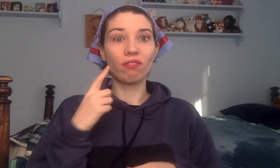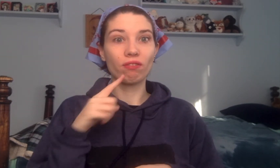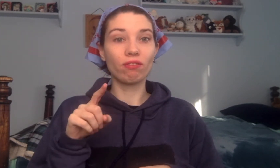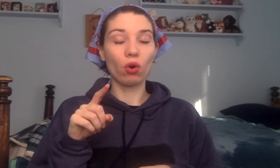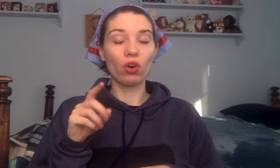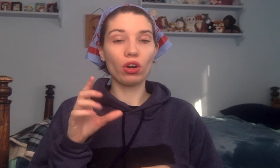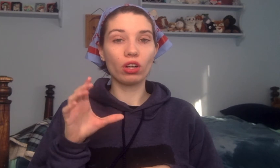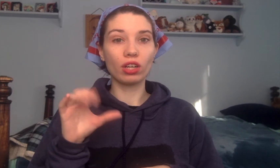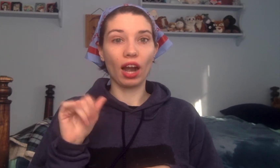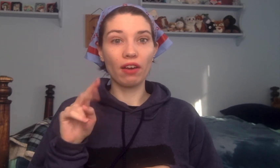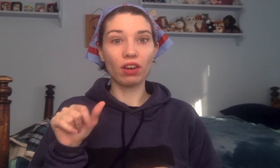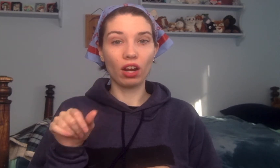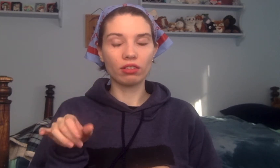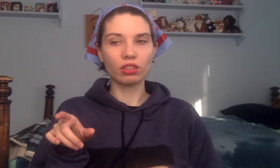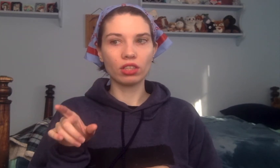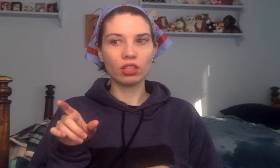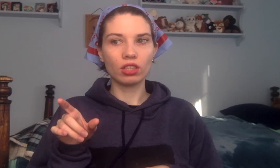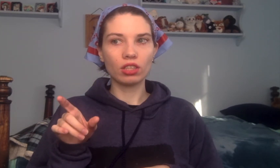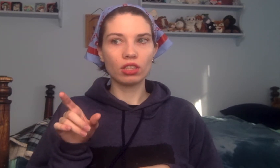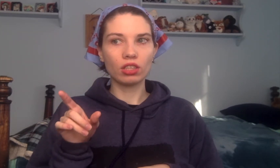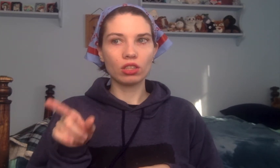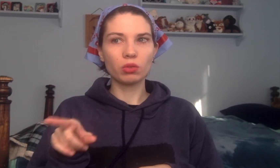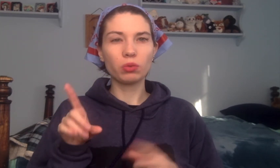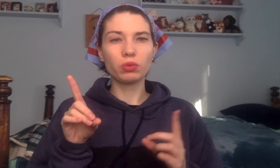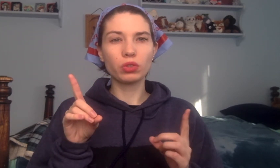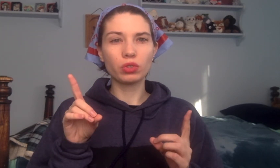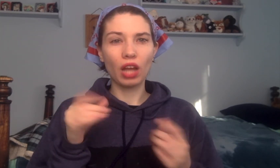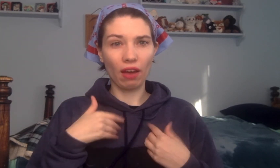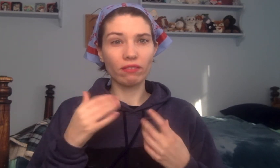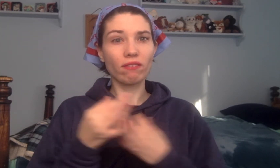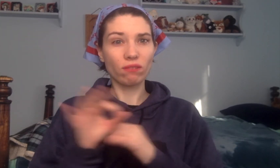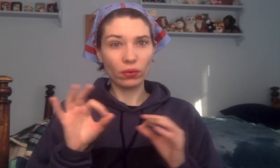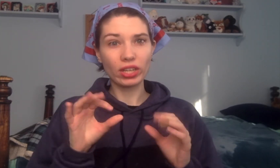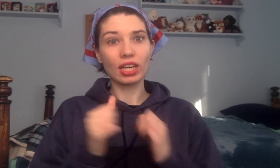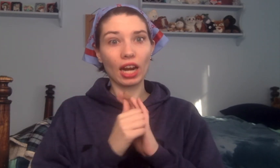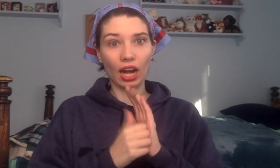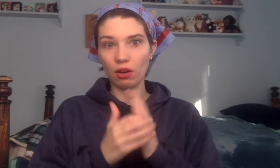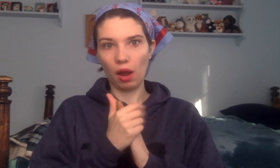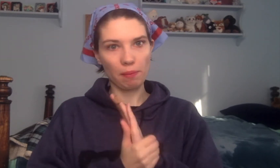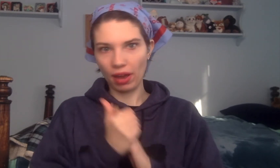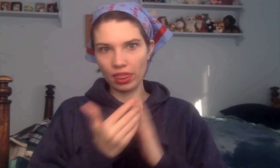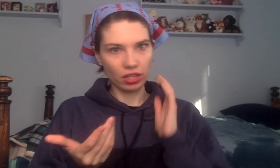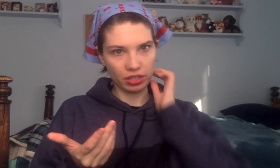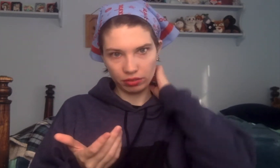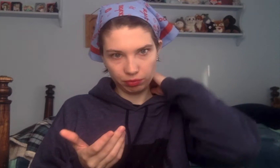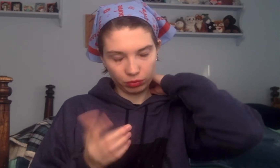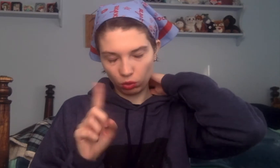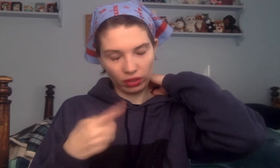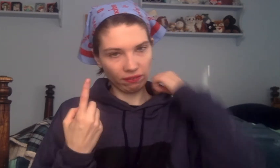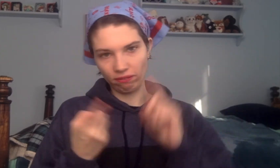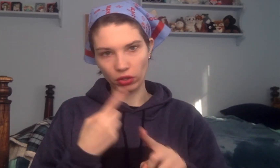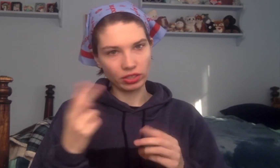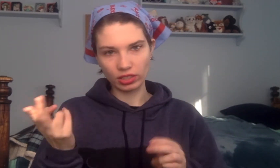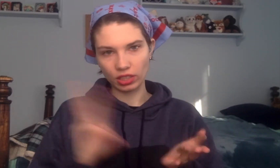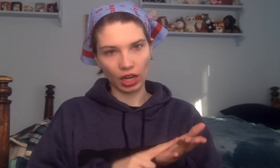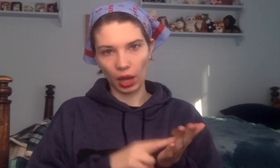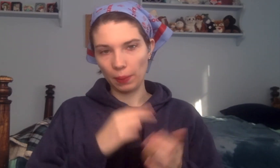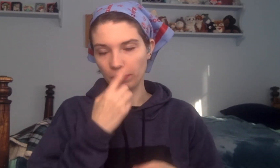For Canva, you have a free account automatically, when you first sign up.